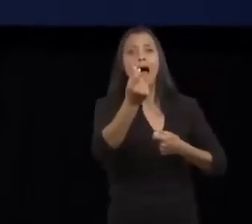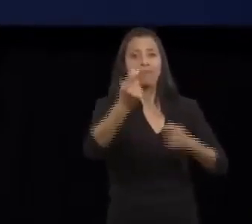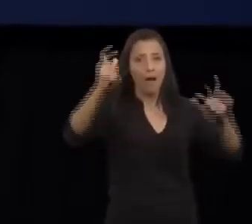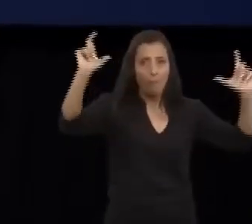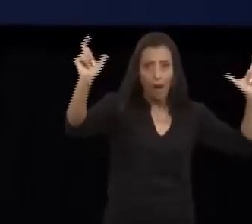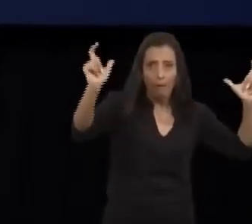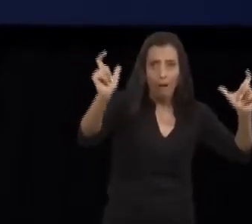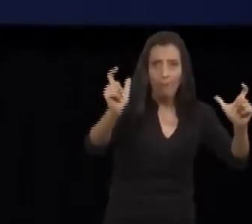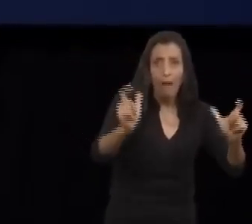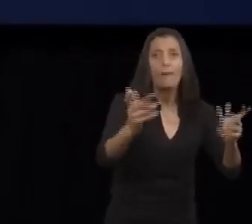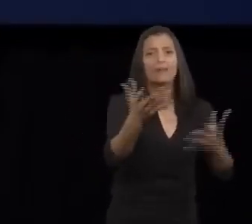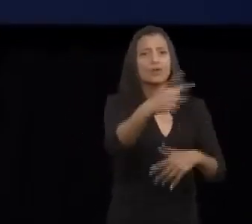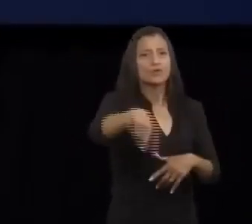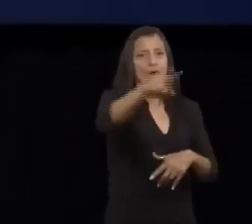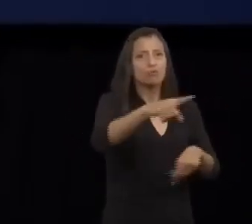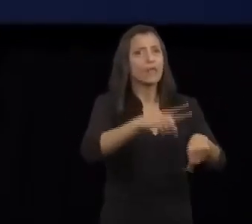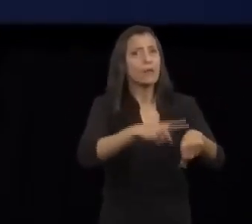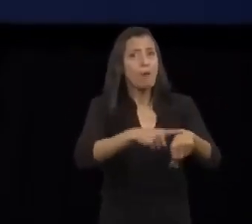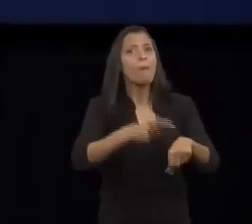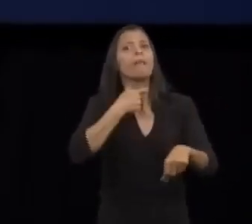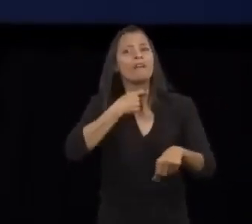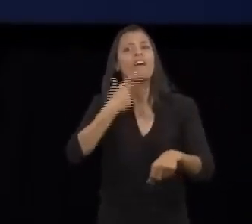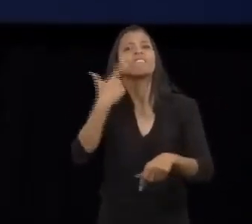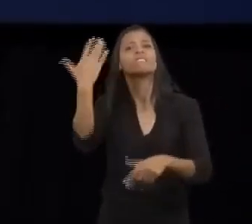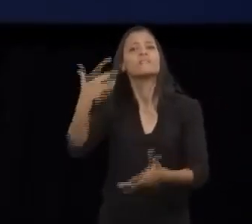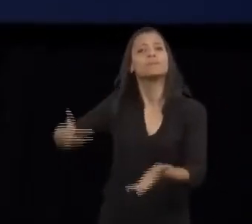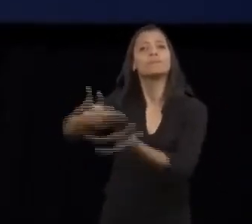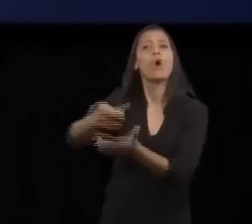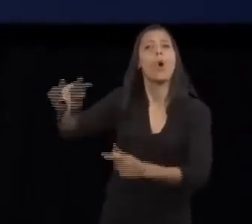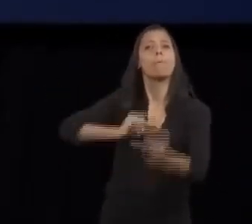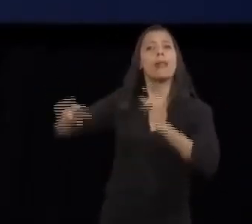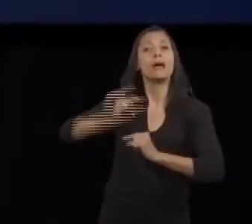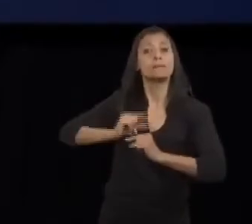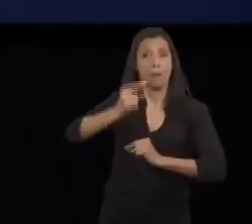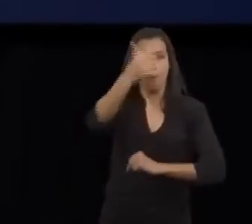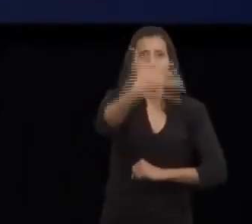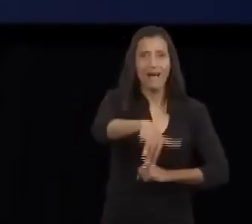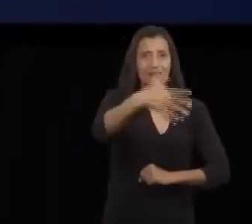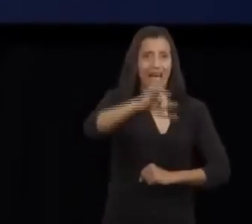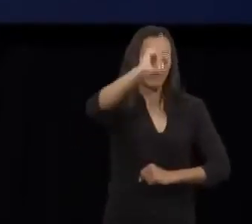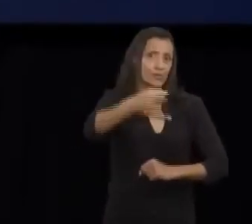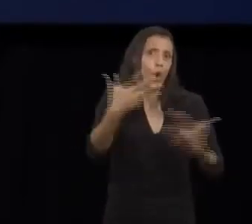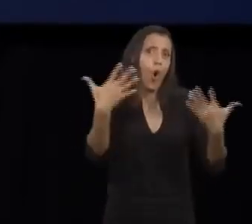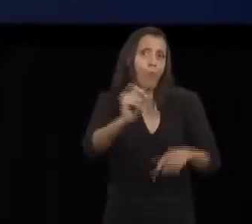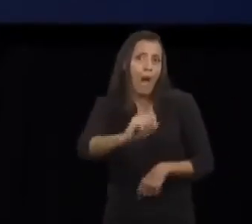So, when you go to want to get funding, it is more expensive. Yes, of course.